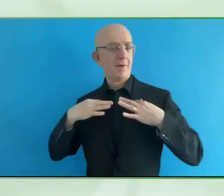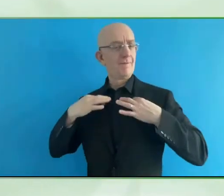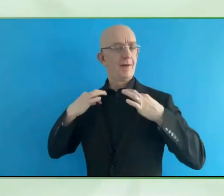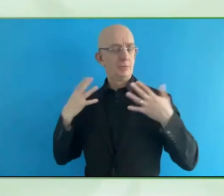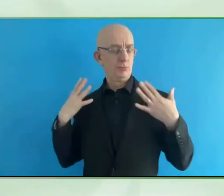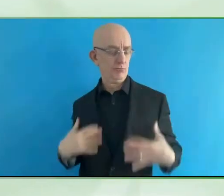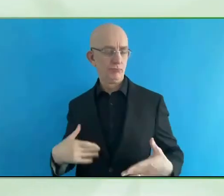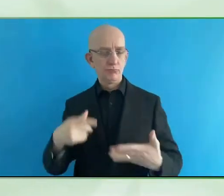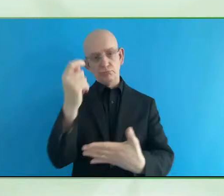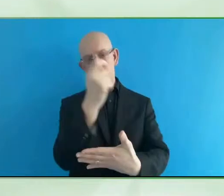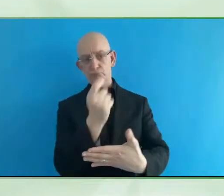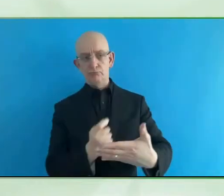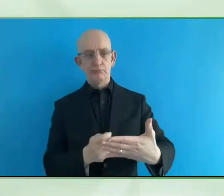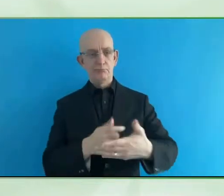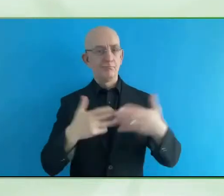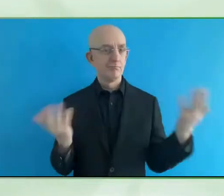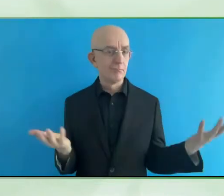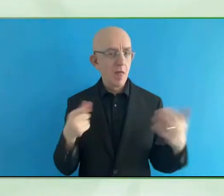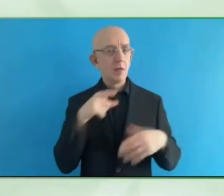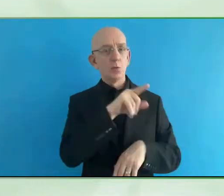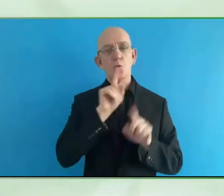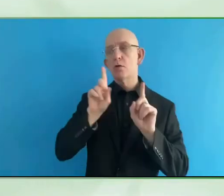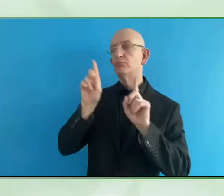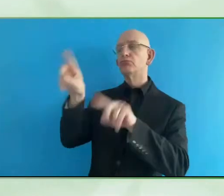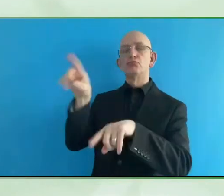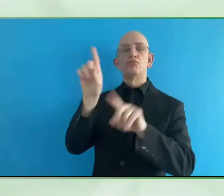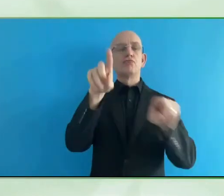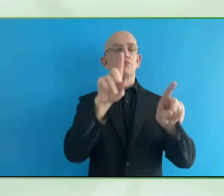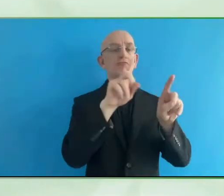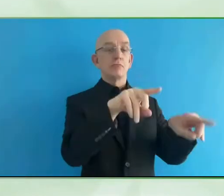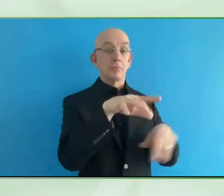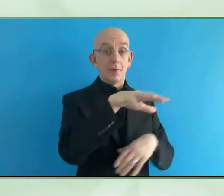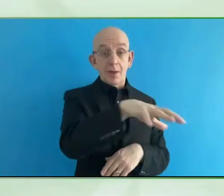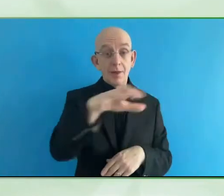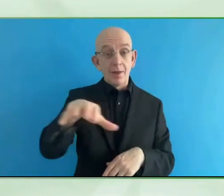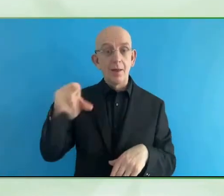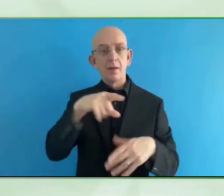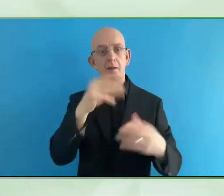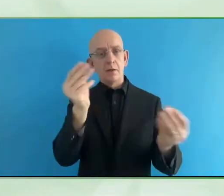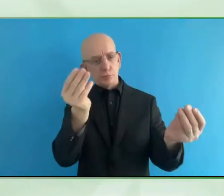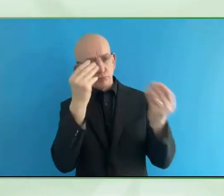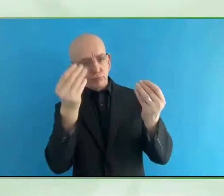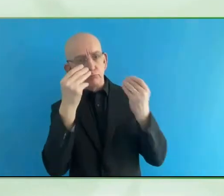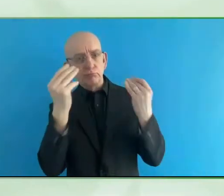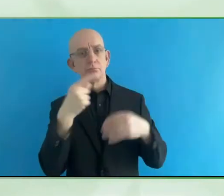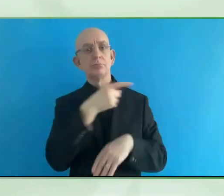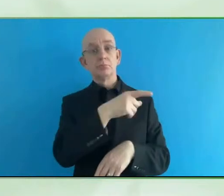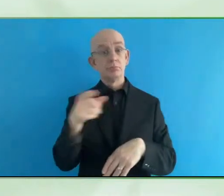Or is there still a barrier for that as well?